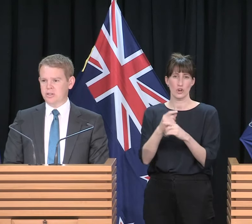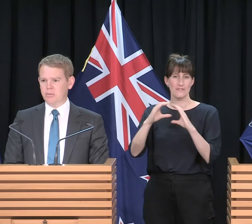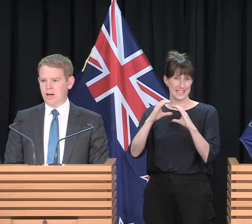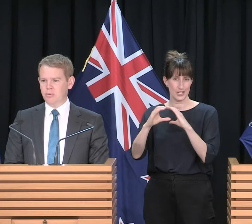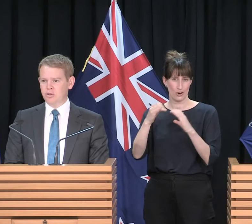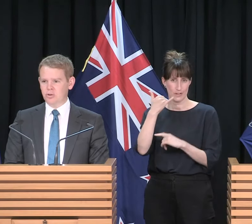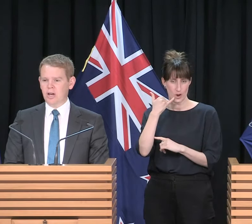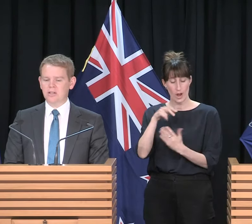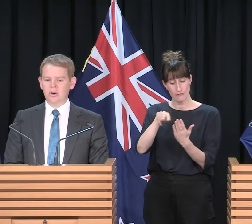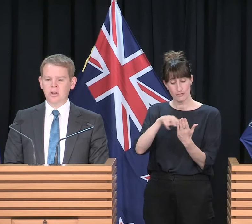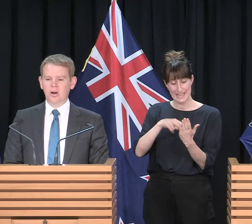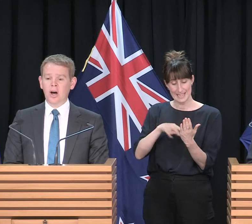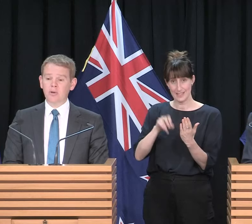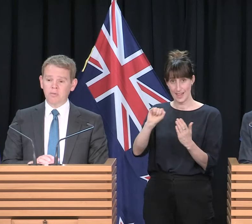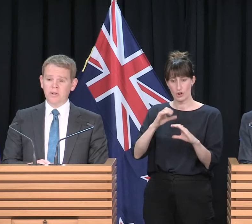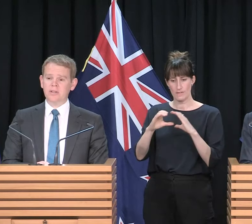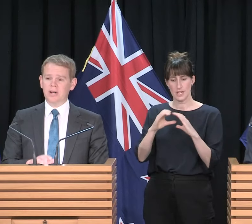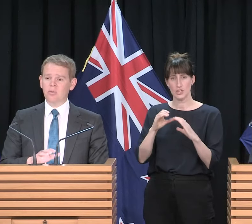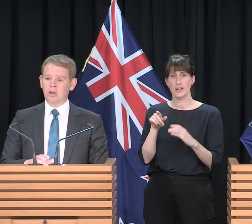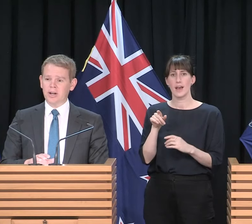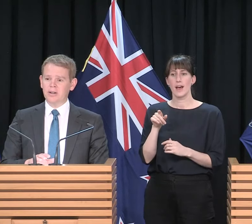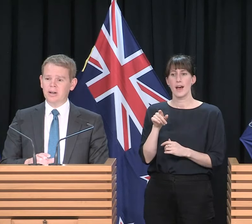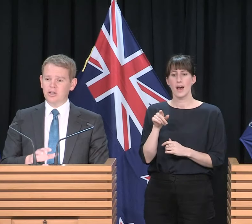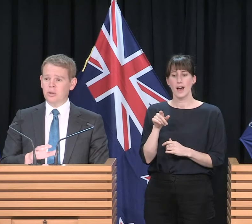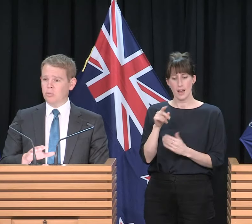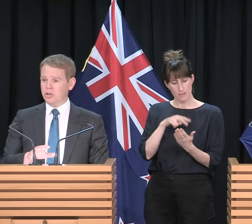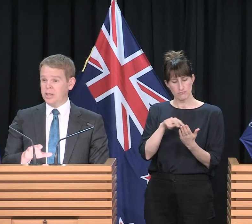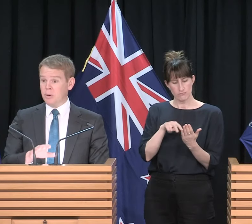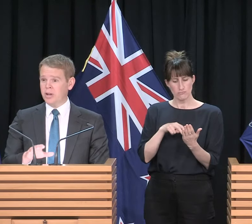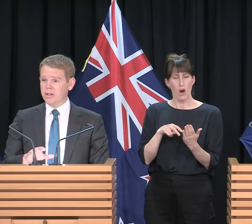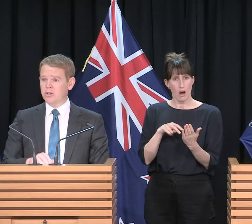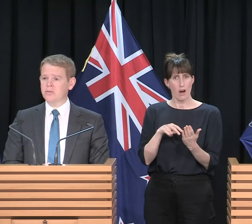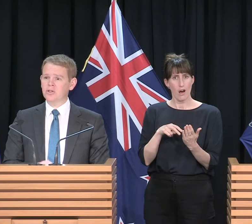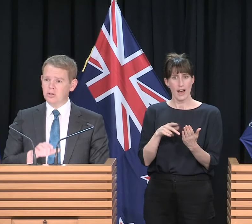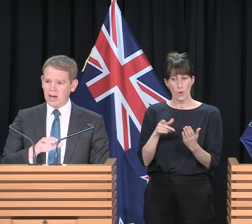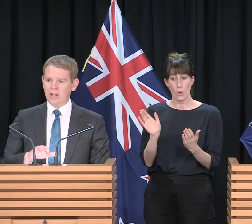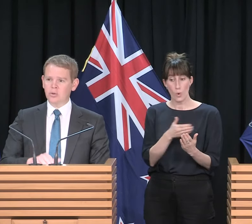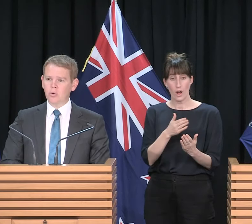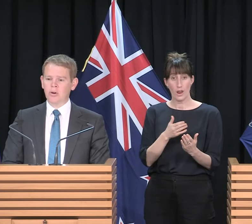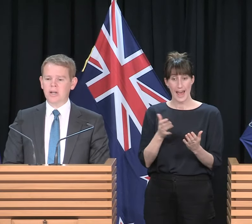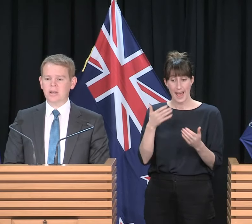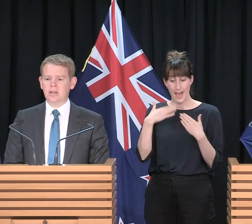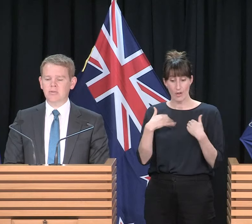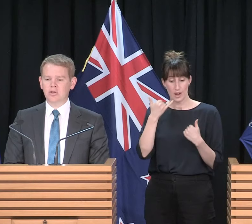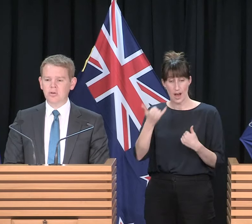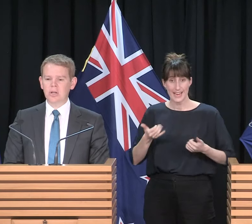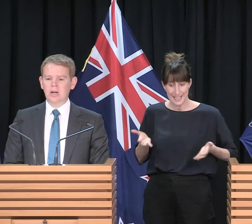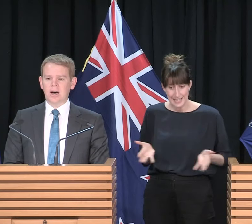as part of an ongoing sustainable community testing model in the Auckland region,